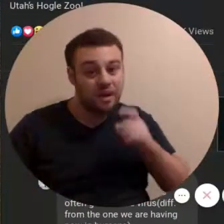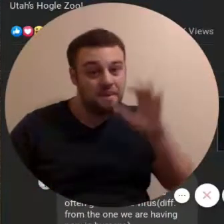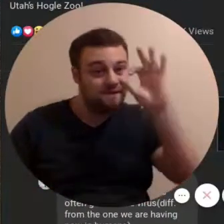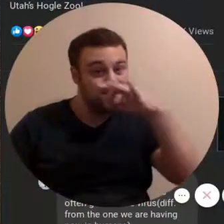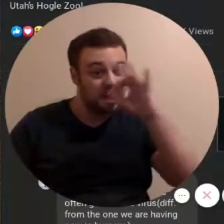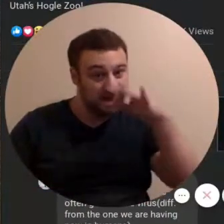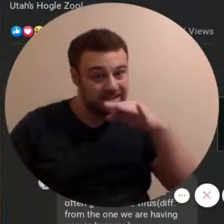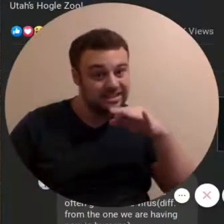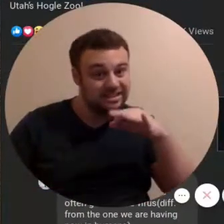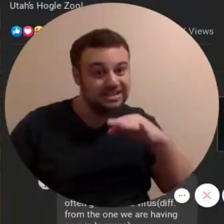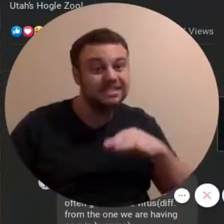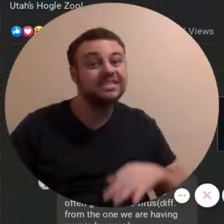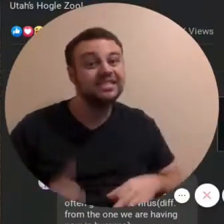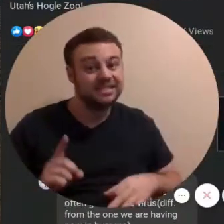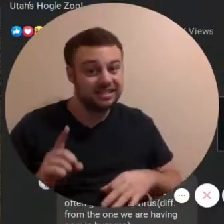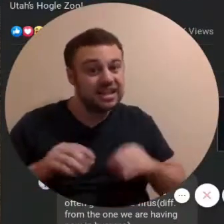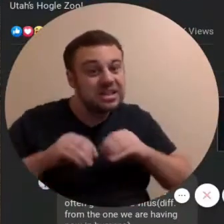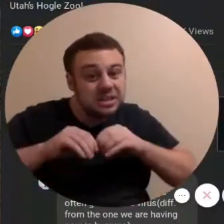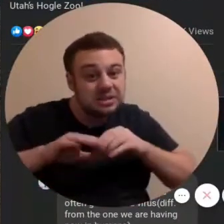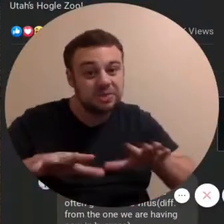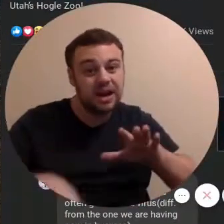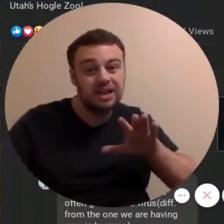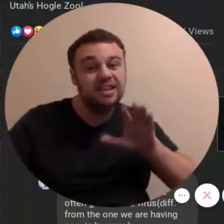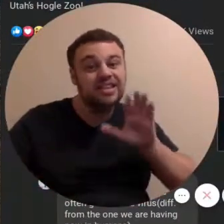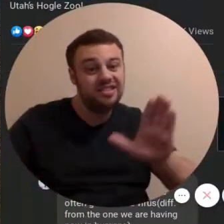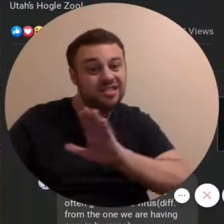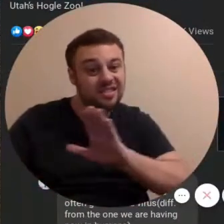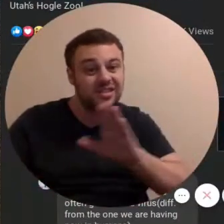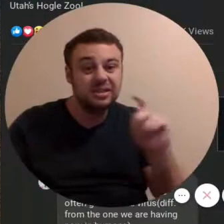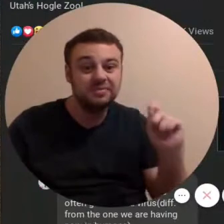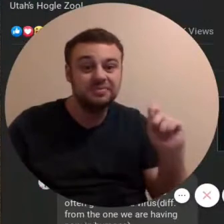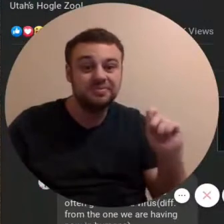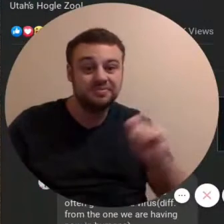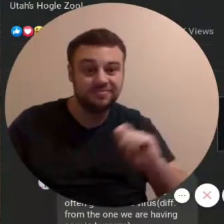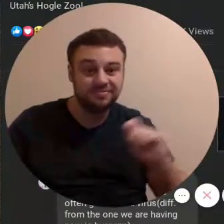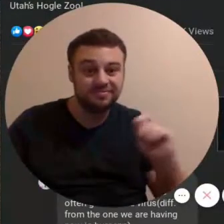they'll mark their food dish after they've eaten. And it's just perfectly